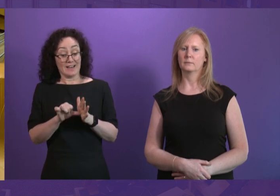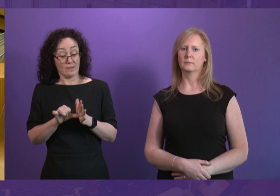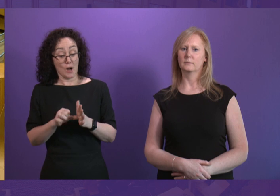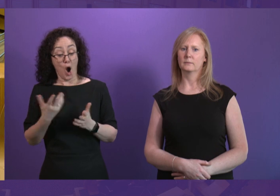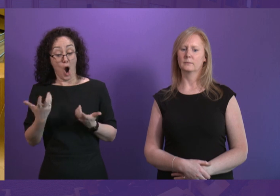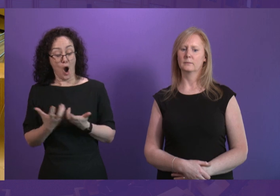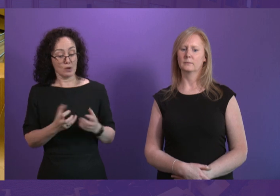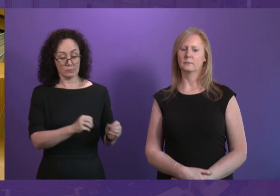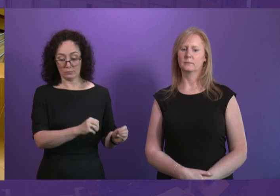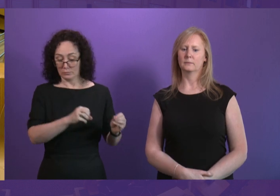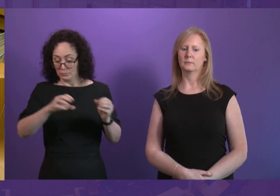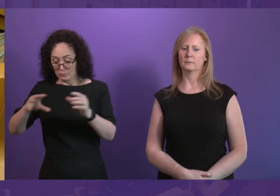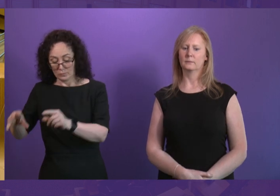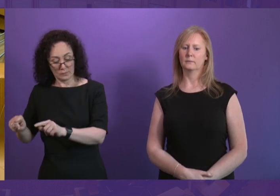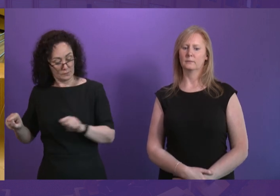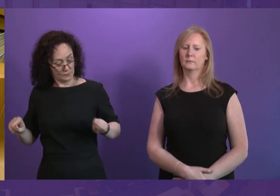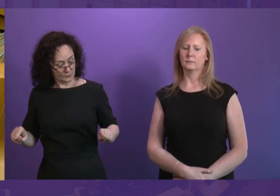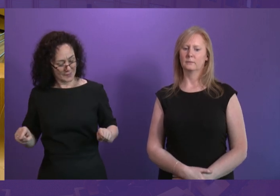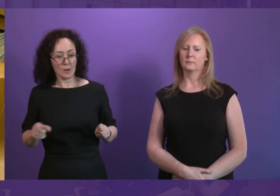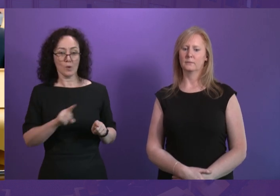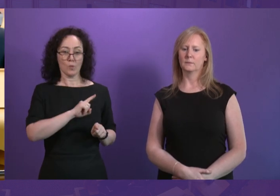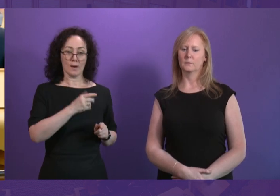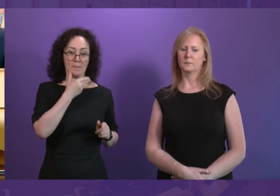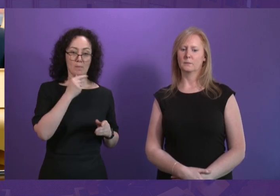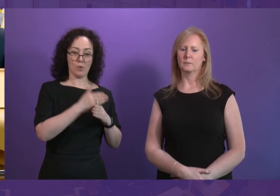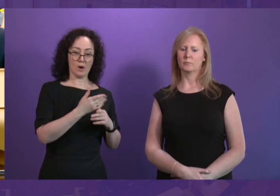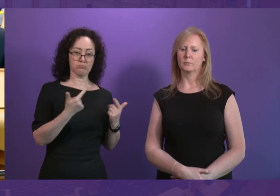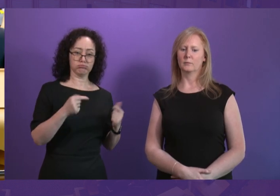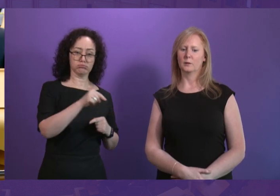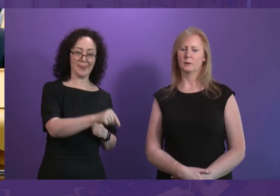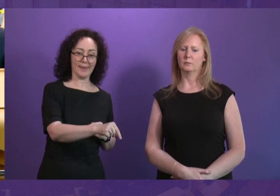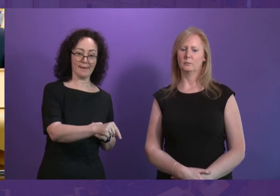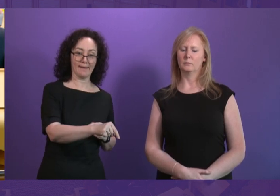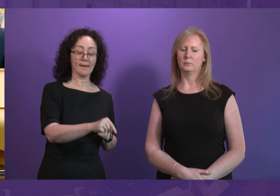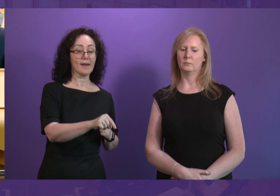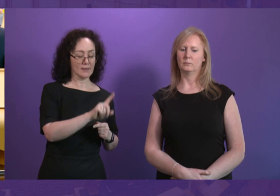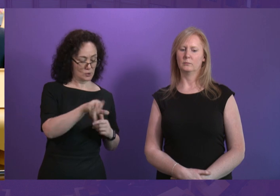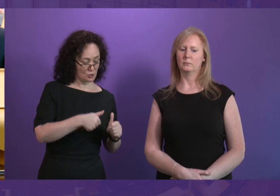workers in one industry are not left behind as we make the transition, and I hope that